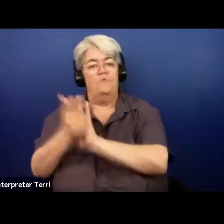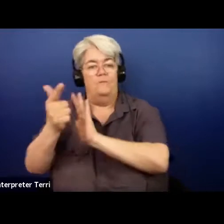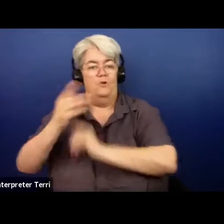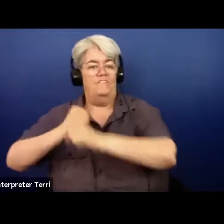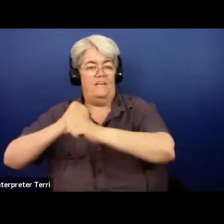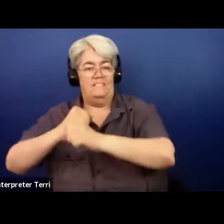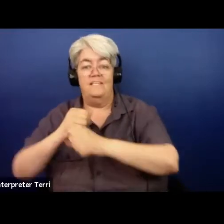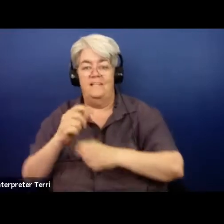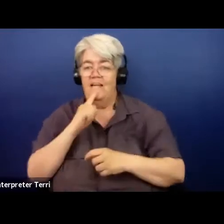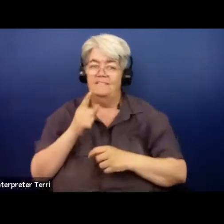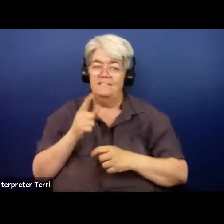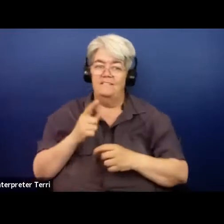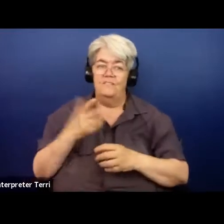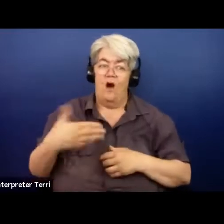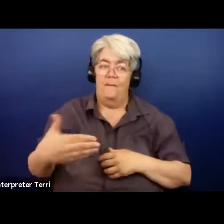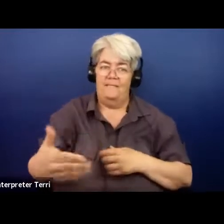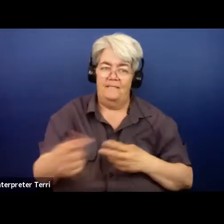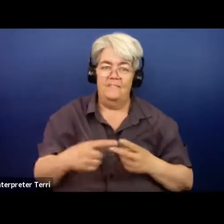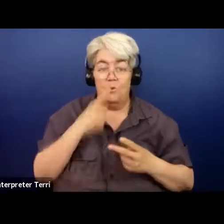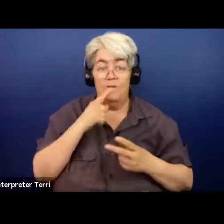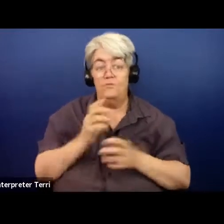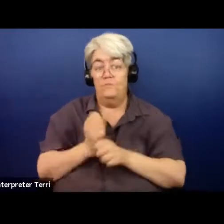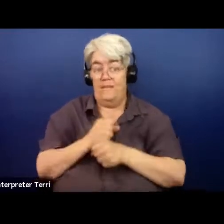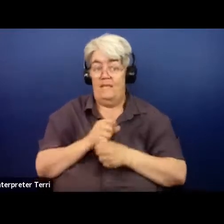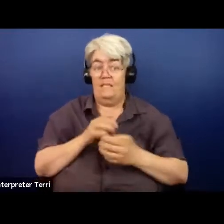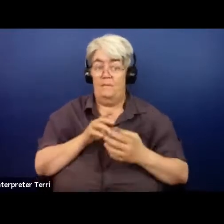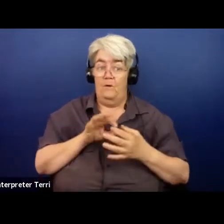pathway. If you build the relationship,